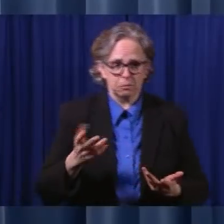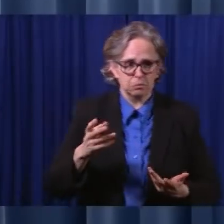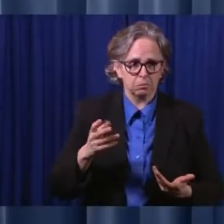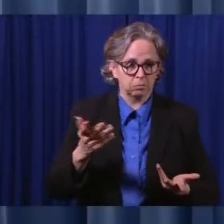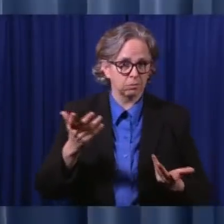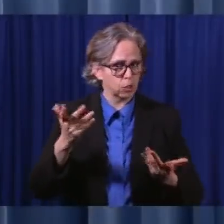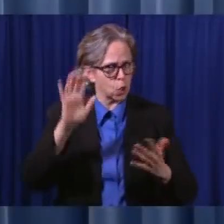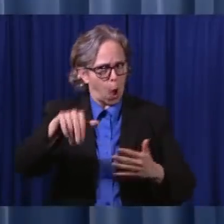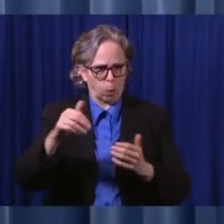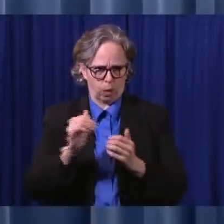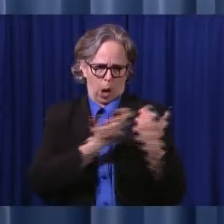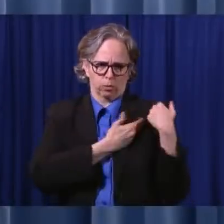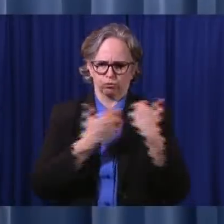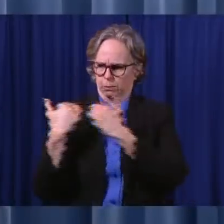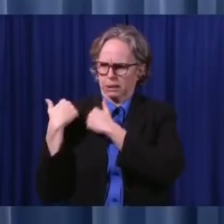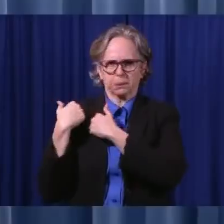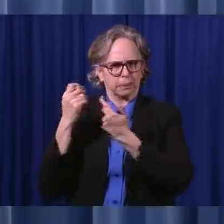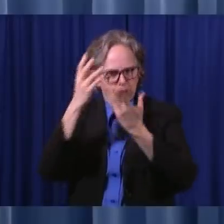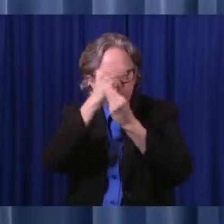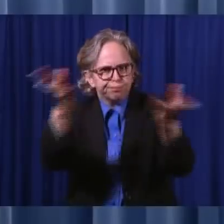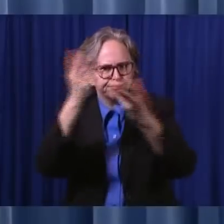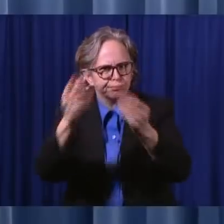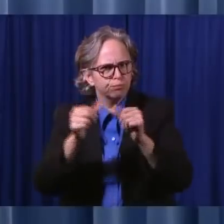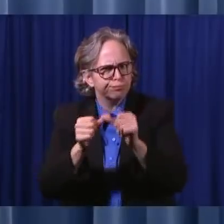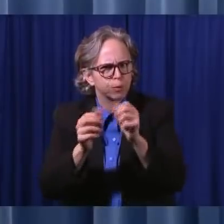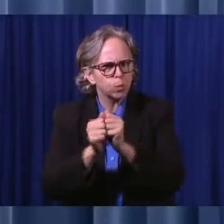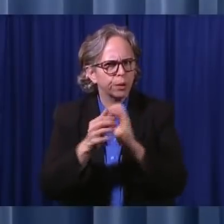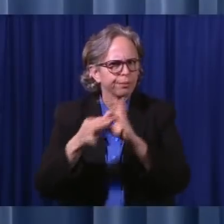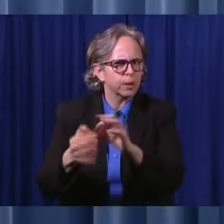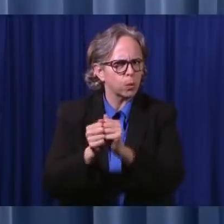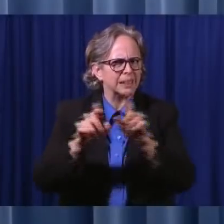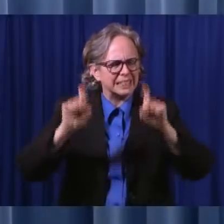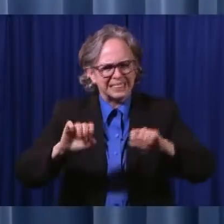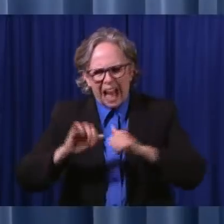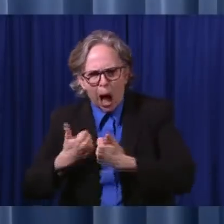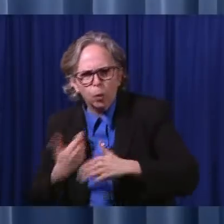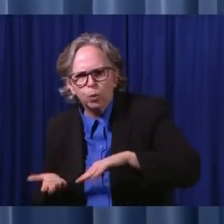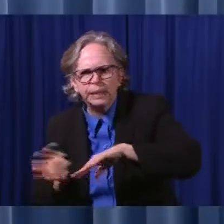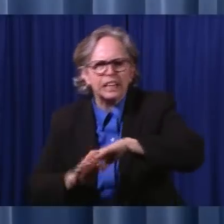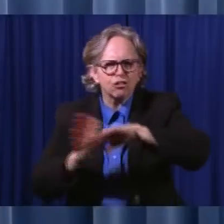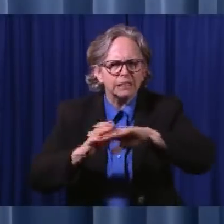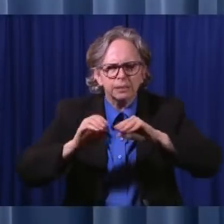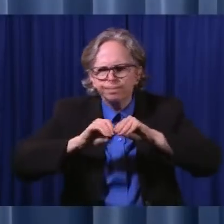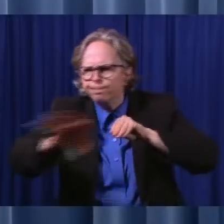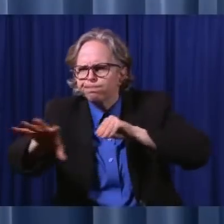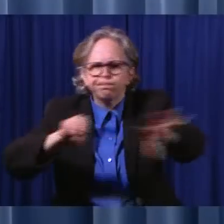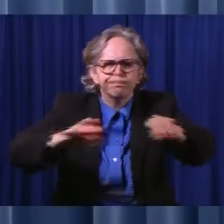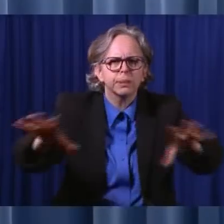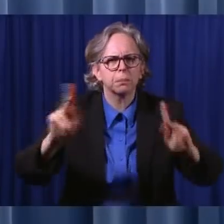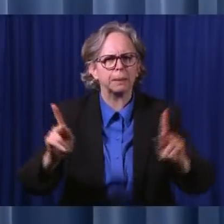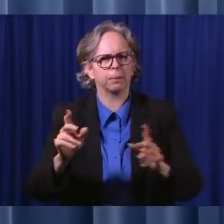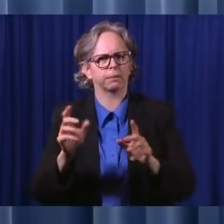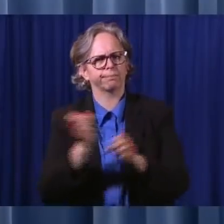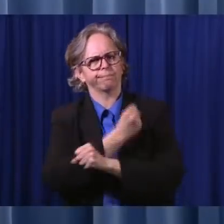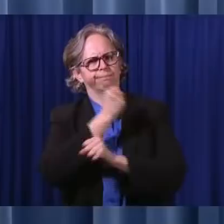ABOUT TESTING. WE WANT TO CONTINUE TO REAND WHAT WE'RE